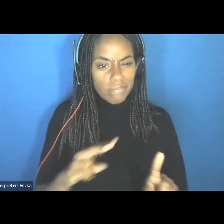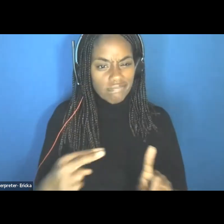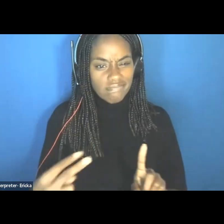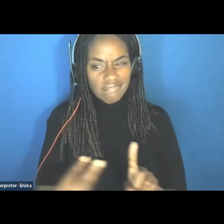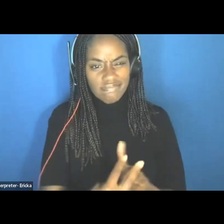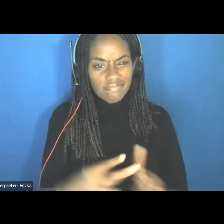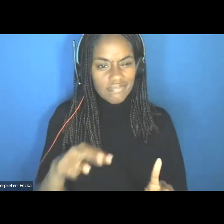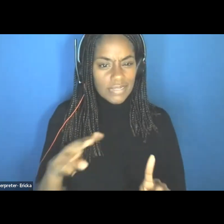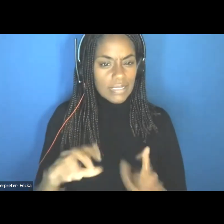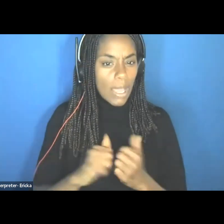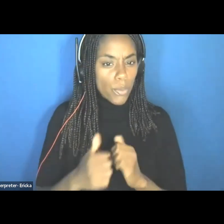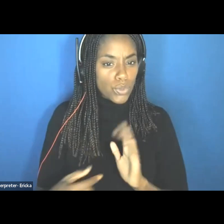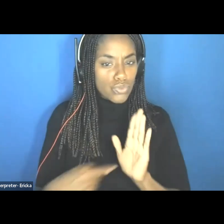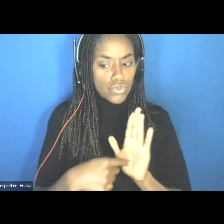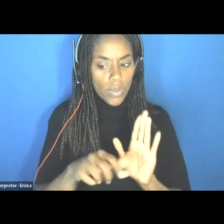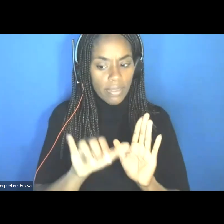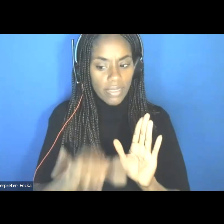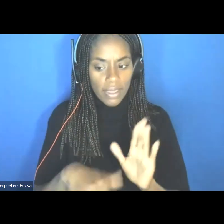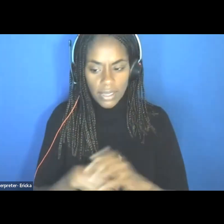If they are members of your center of all one ethnicity or race or religion or even disability, how is that being perceived?